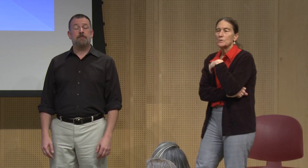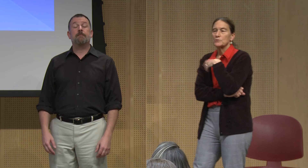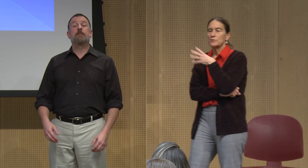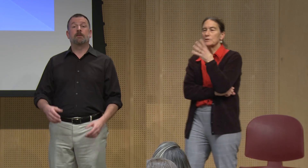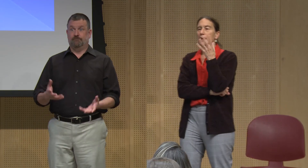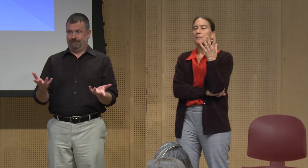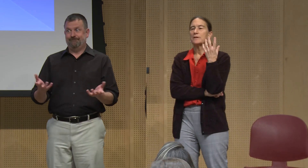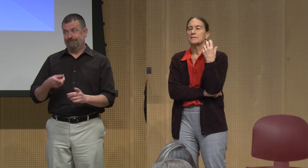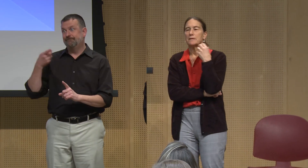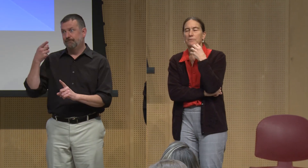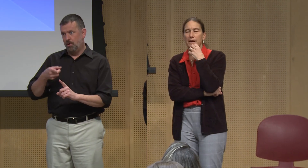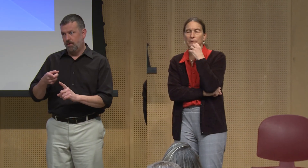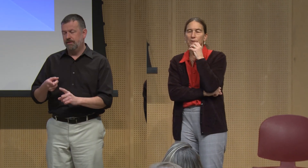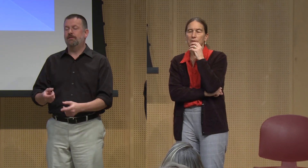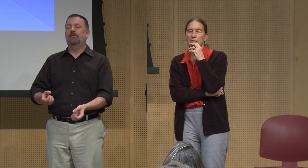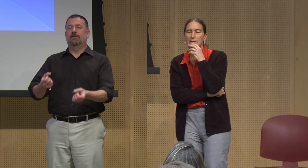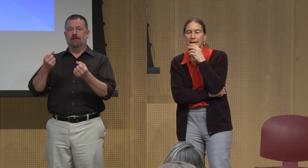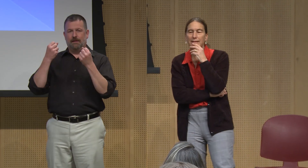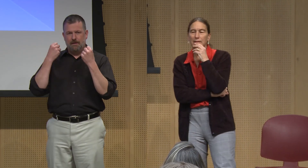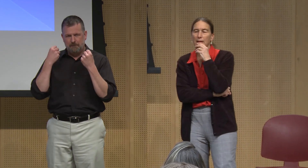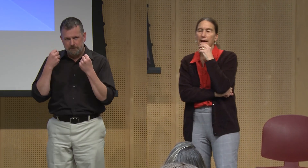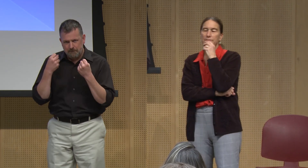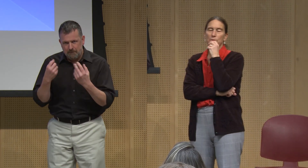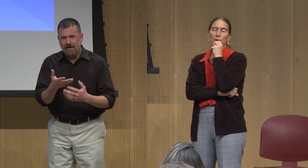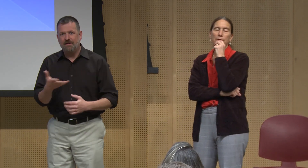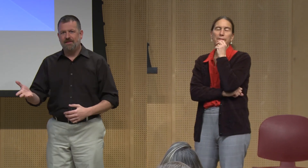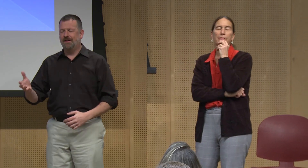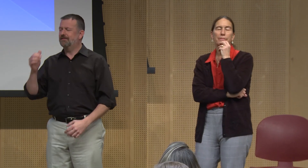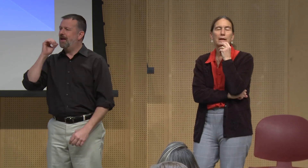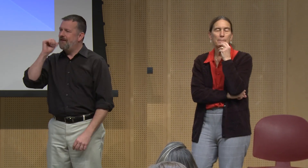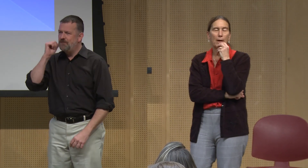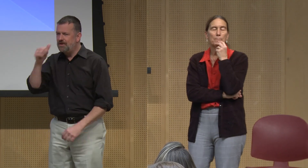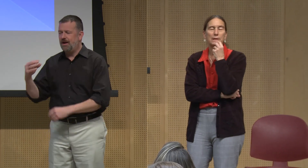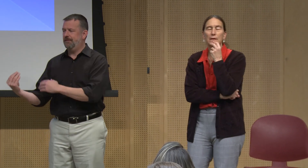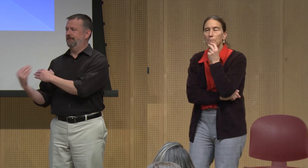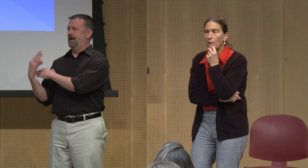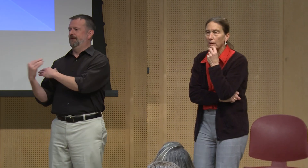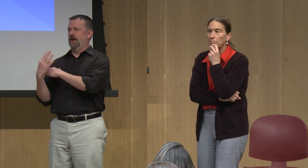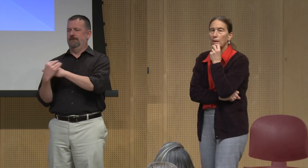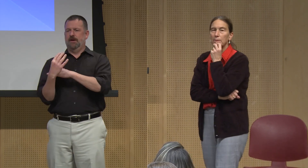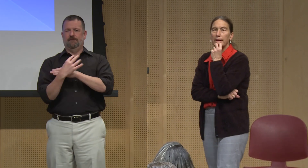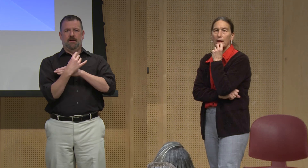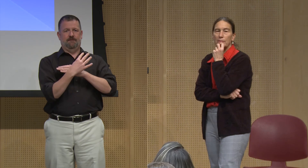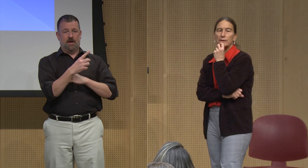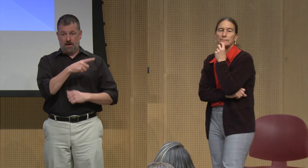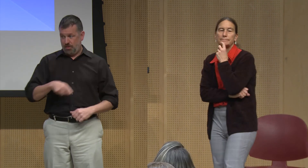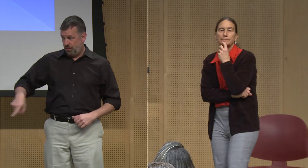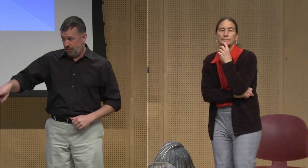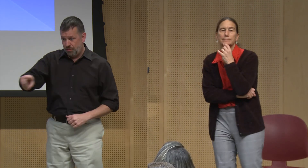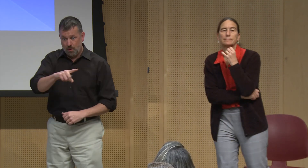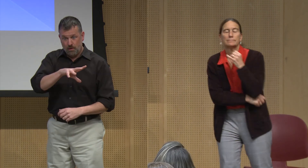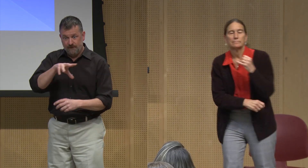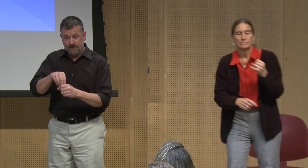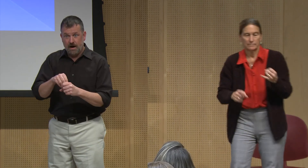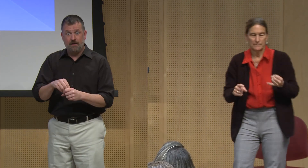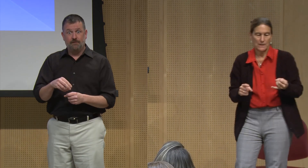SO THERE'S A LOT OF THINGS THAT AFFECT OUR DAILY LIVES THAT WE DON'T EVEN THINK ABOUT BEING PART OF PUBLIC HEALTH.